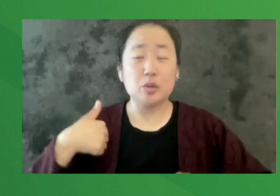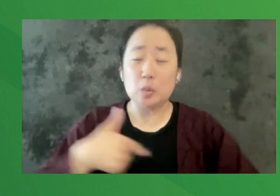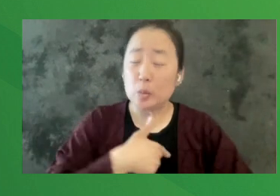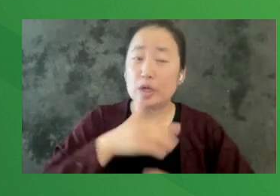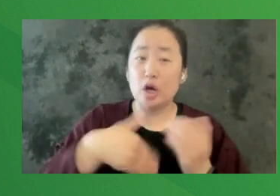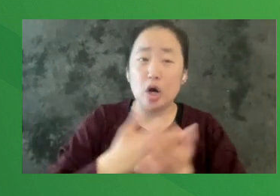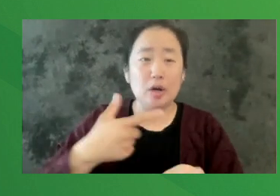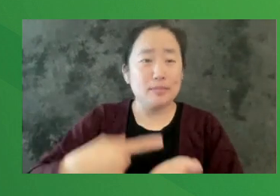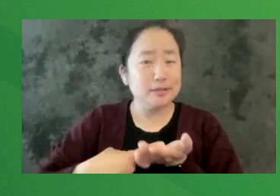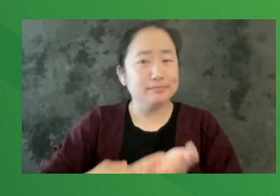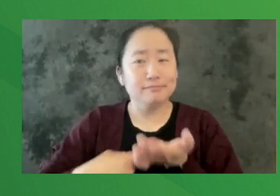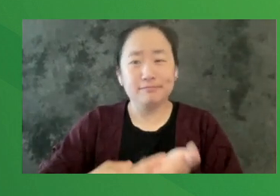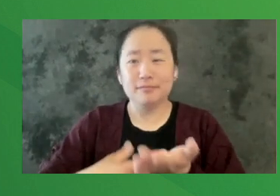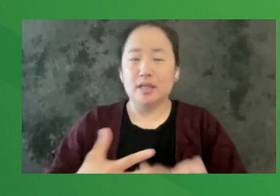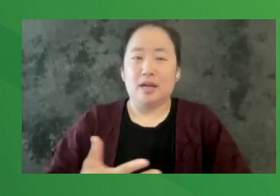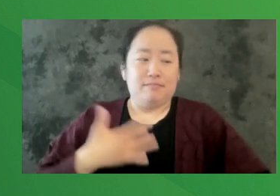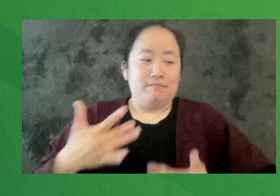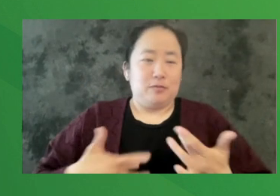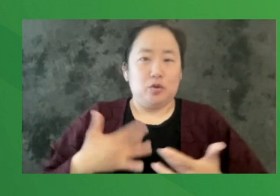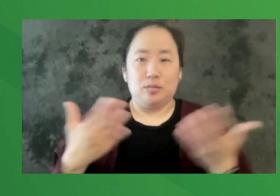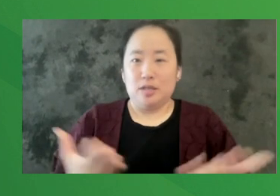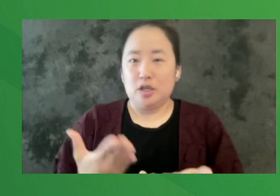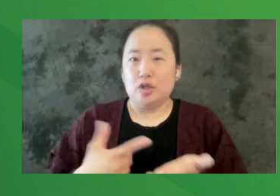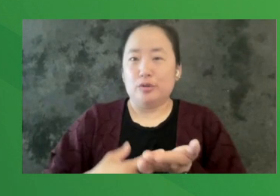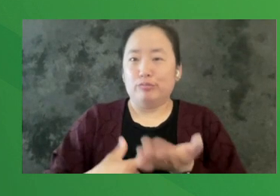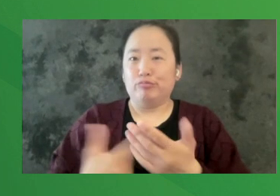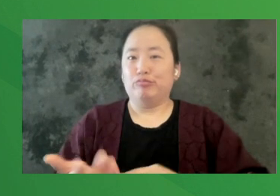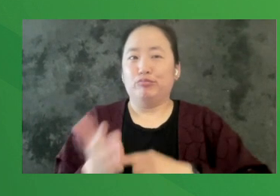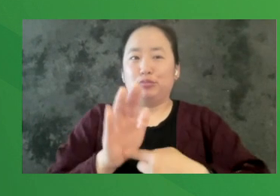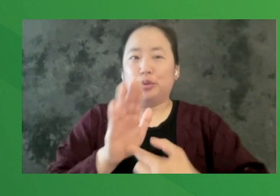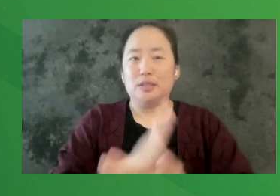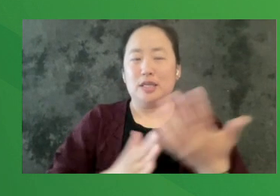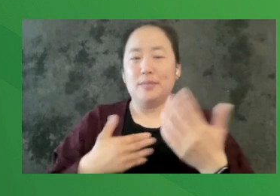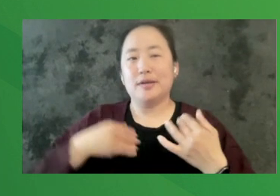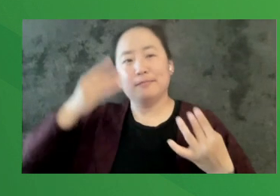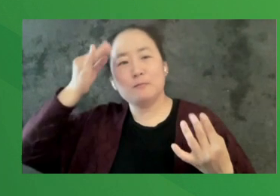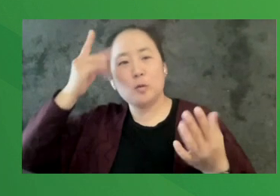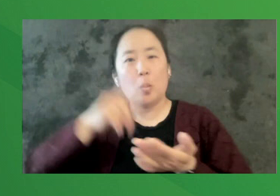have this opportunity today to share some of the thinking going on in the field of EE but also the